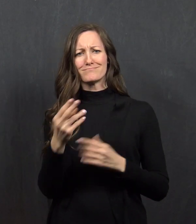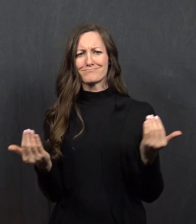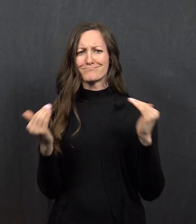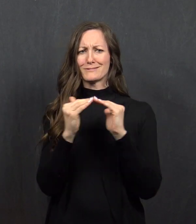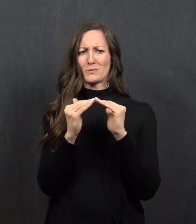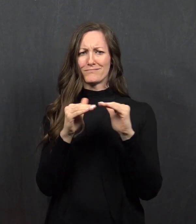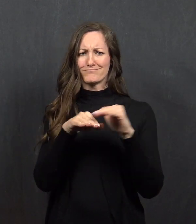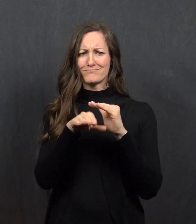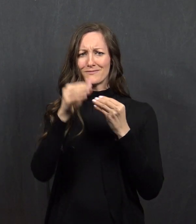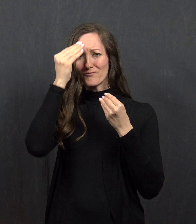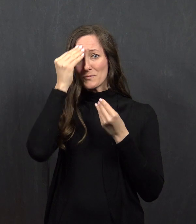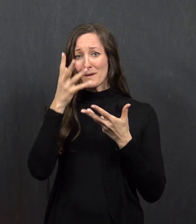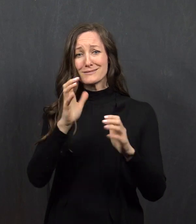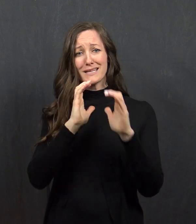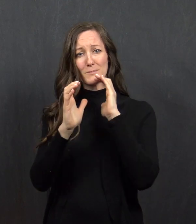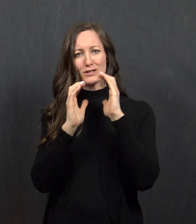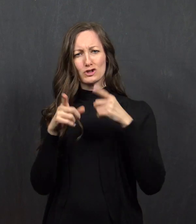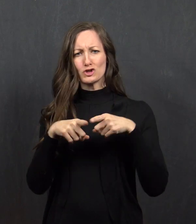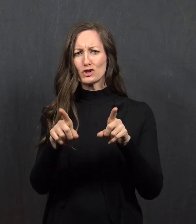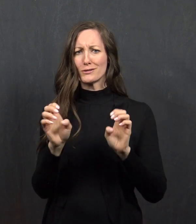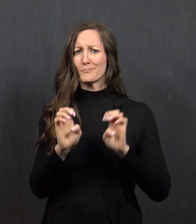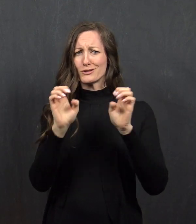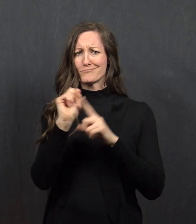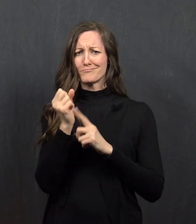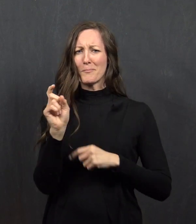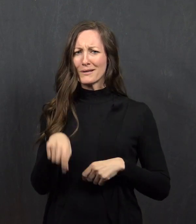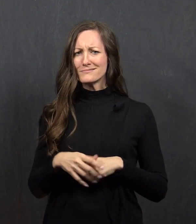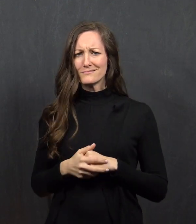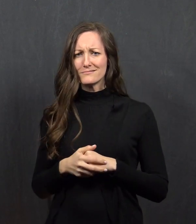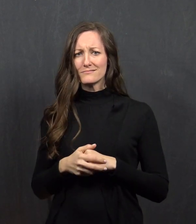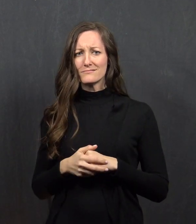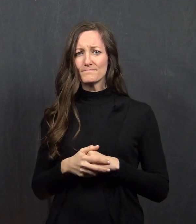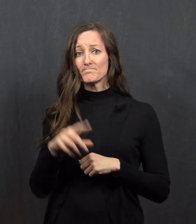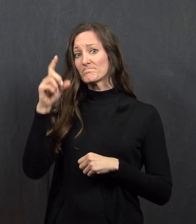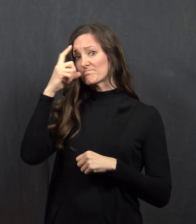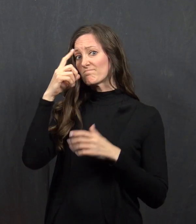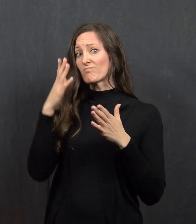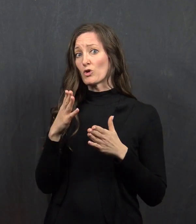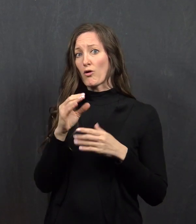hearing must have equitable communication access to emergency information. They connected us with the